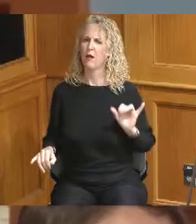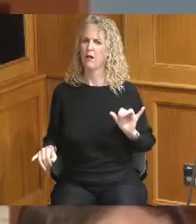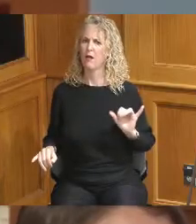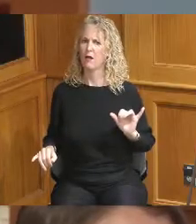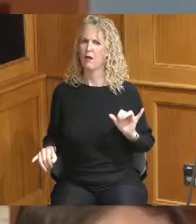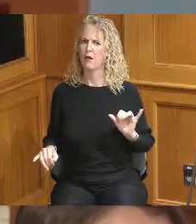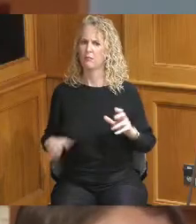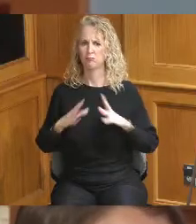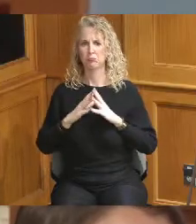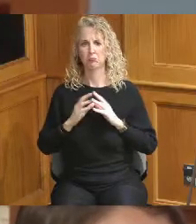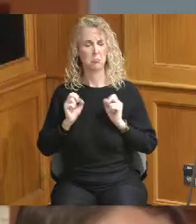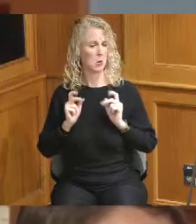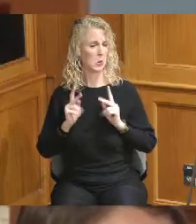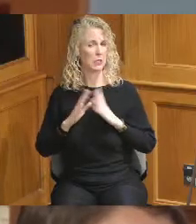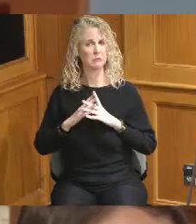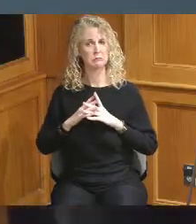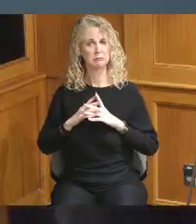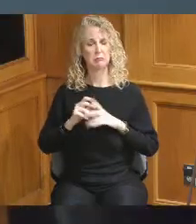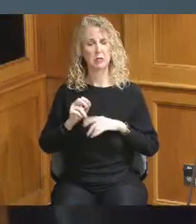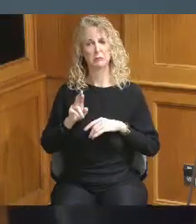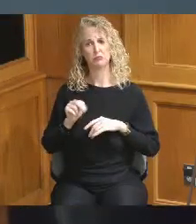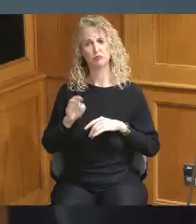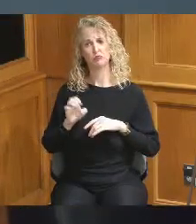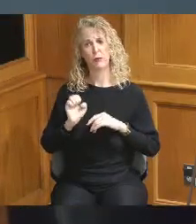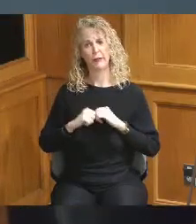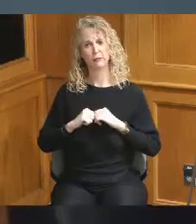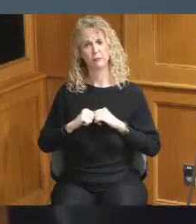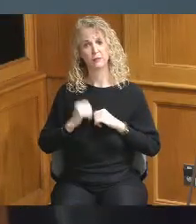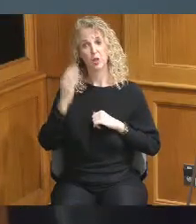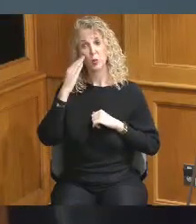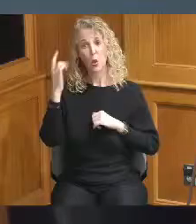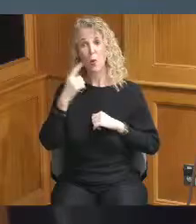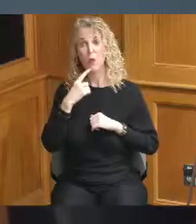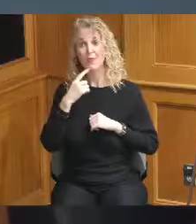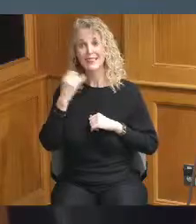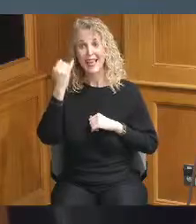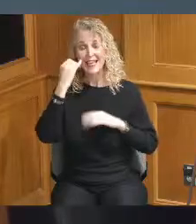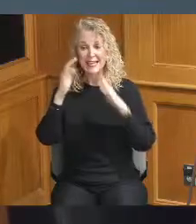what that's unusual because you know they always say if you have a house you should have a basement